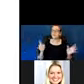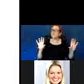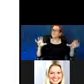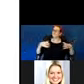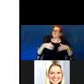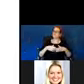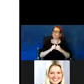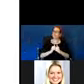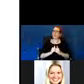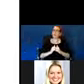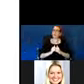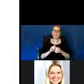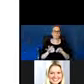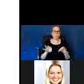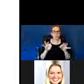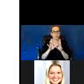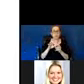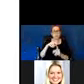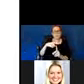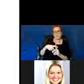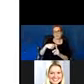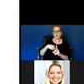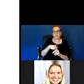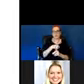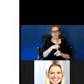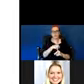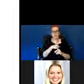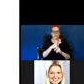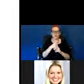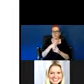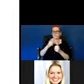So we really look at our data to see are we actually doing